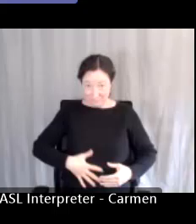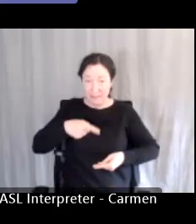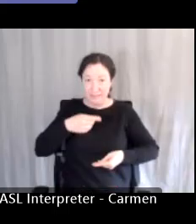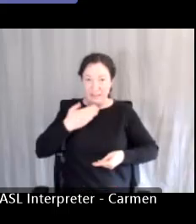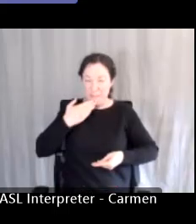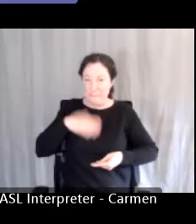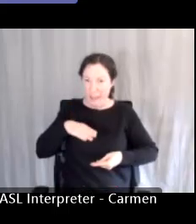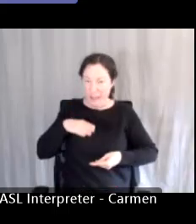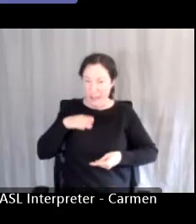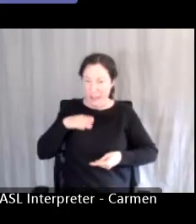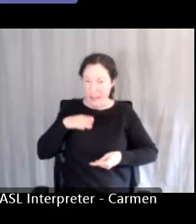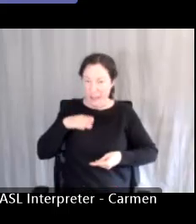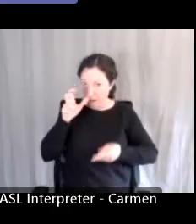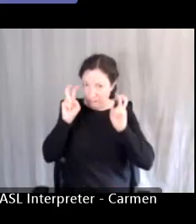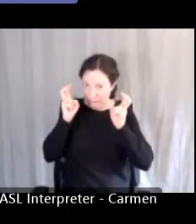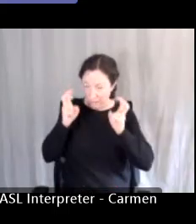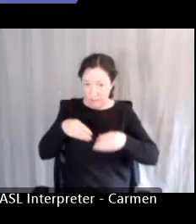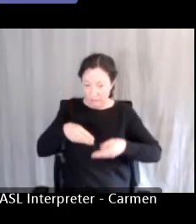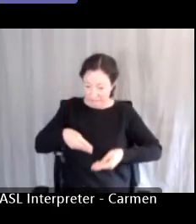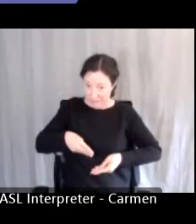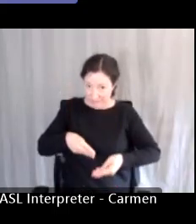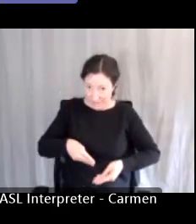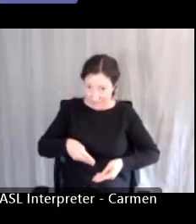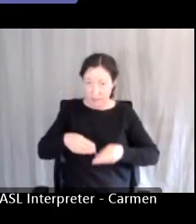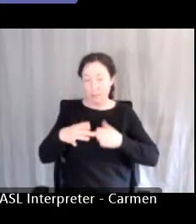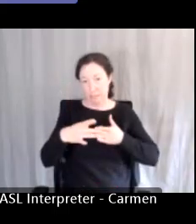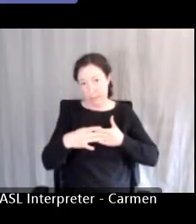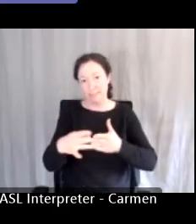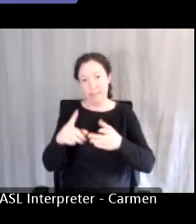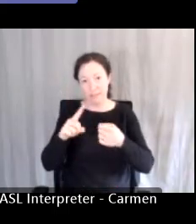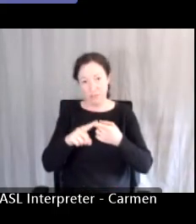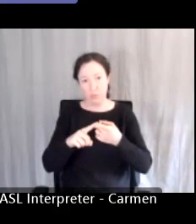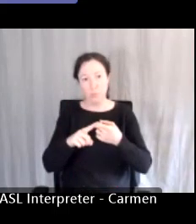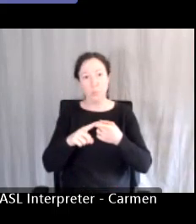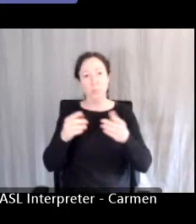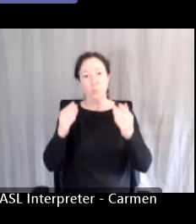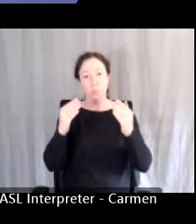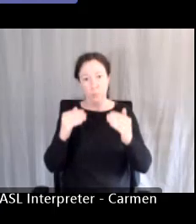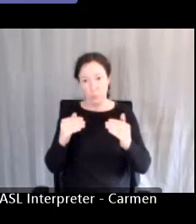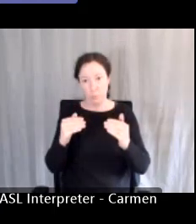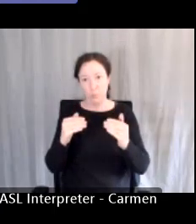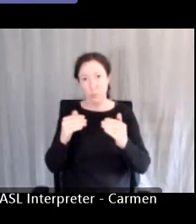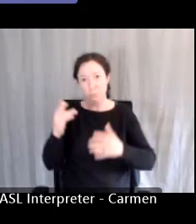to this condition called metabolic endotoxemia, which can promote autoimmunity, inflammation, and cardiovascular disease.